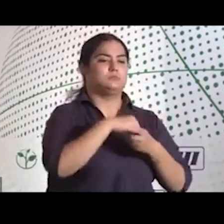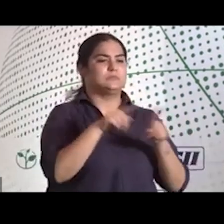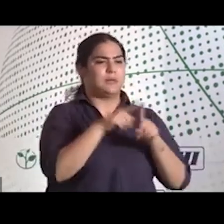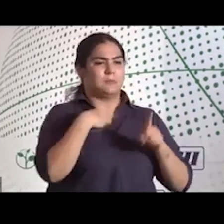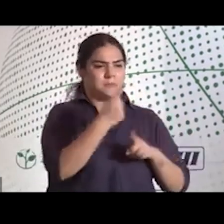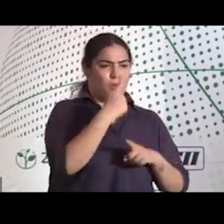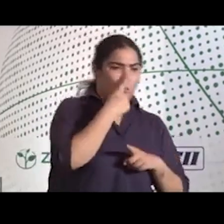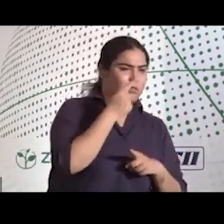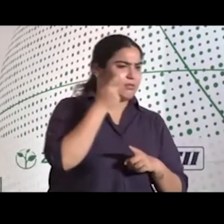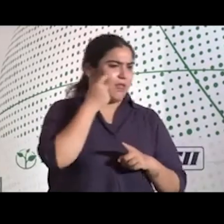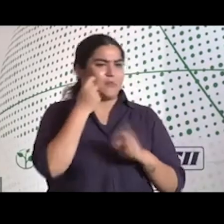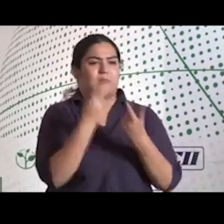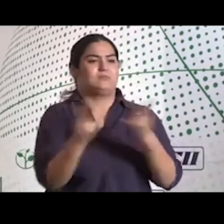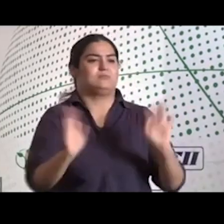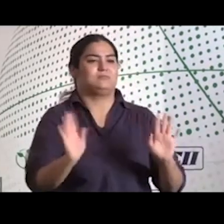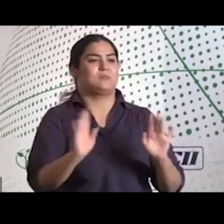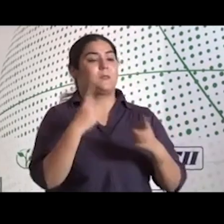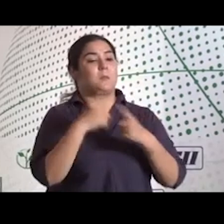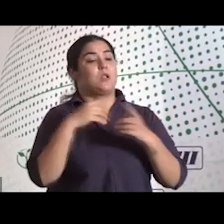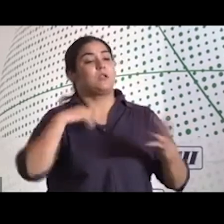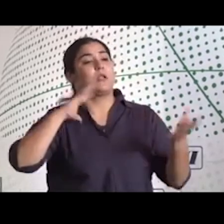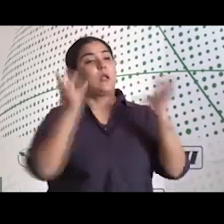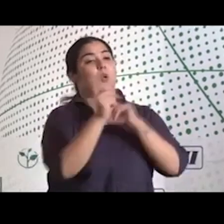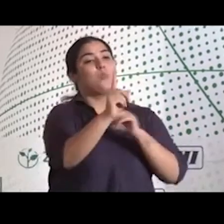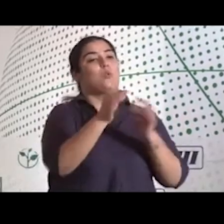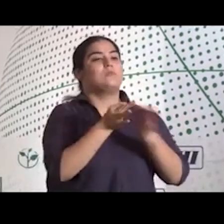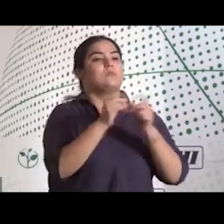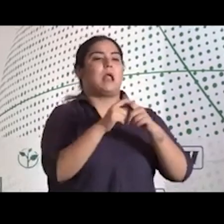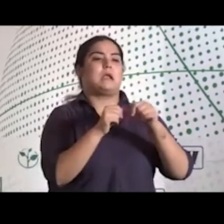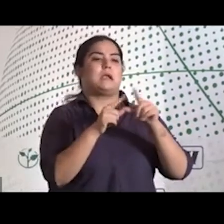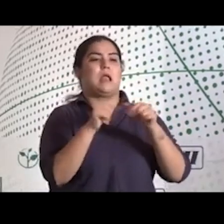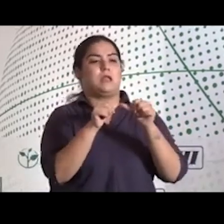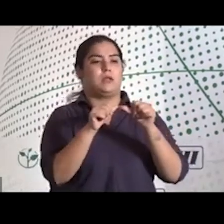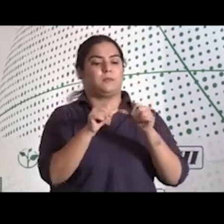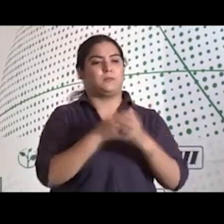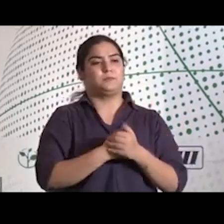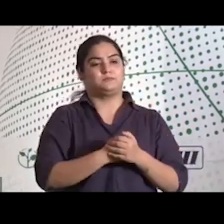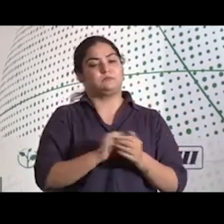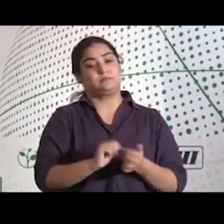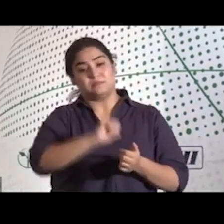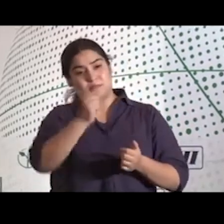In India, of course, we don't even have that information. The other context around data